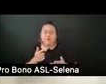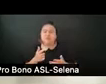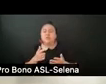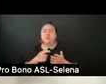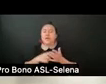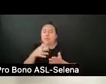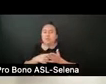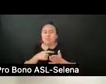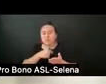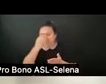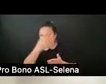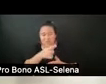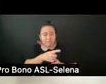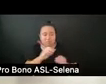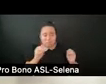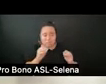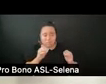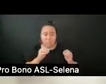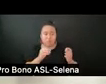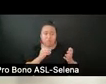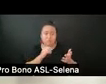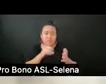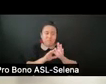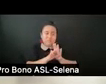If you have not been selected as a finalist, we will reach out and let you know that way you don't